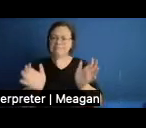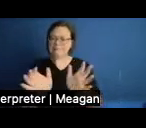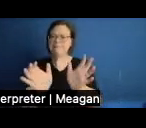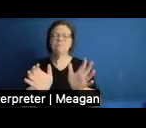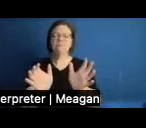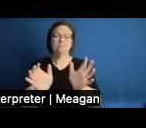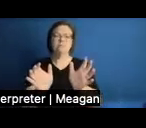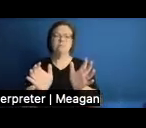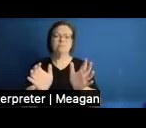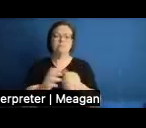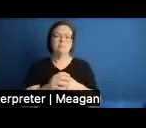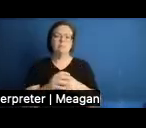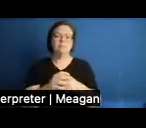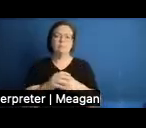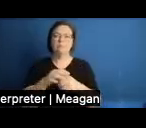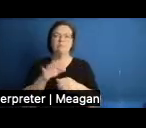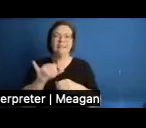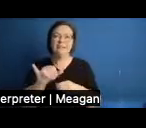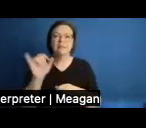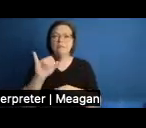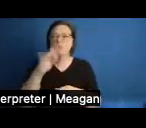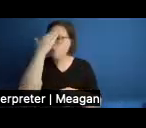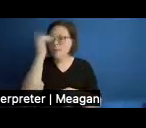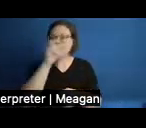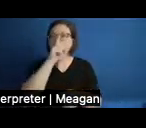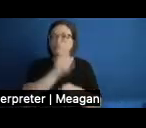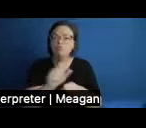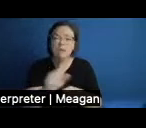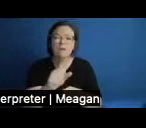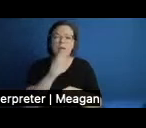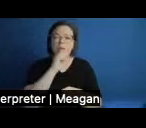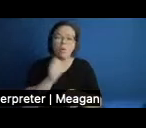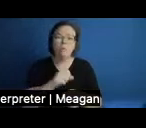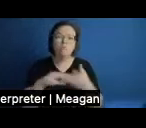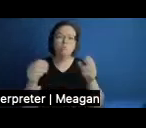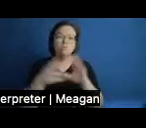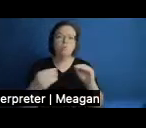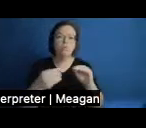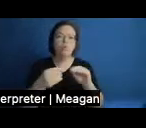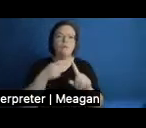and it goes all the way back like if you know like the really classic story from Ovid of